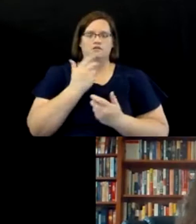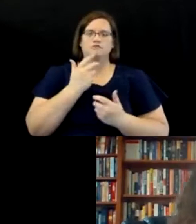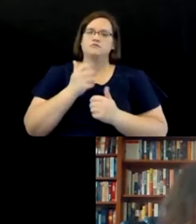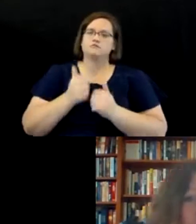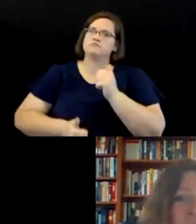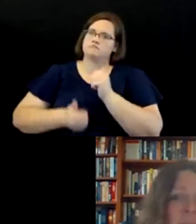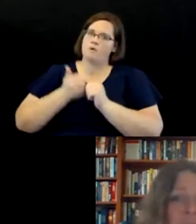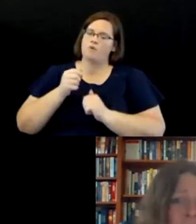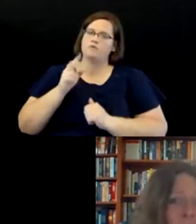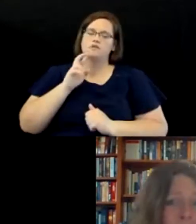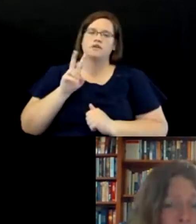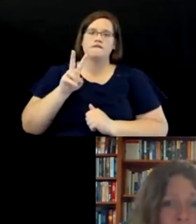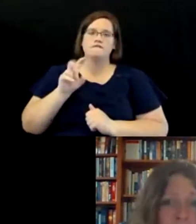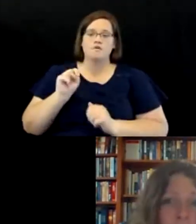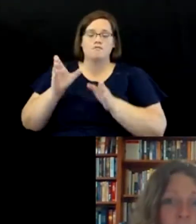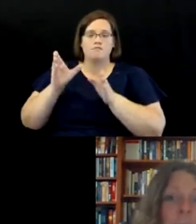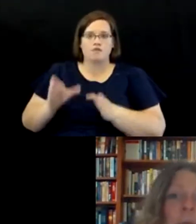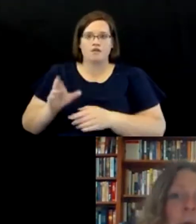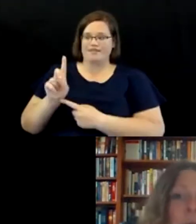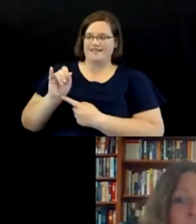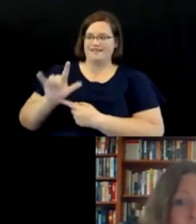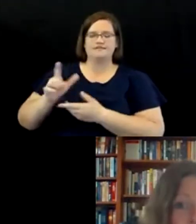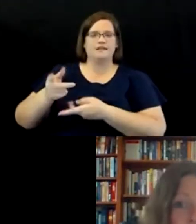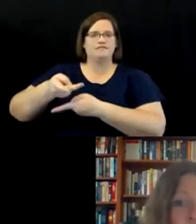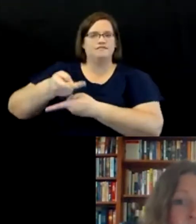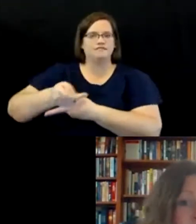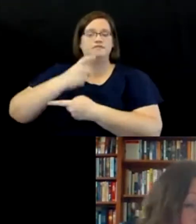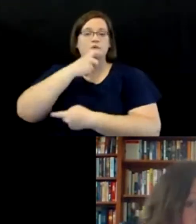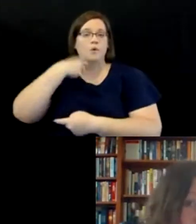Vermonters that are served, older persons and individuals with